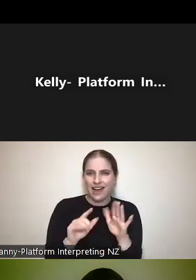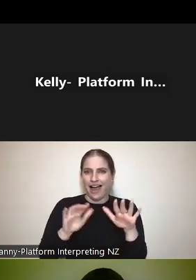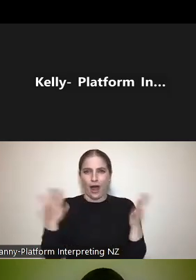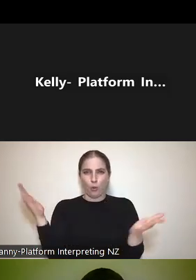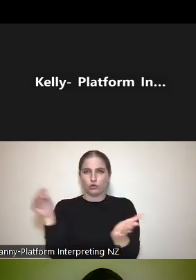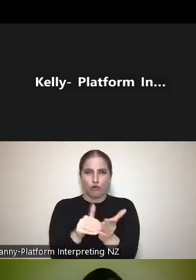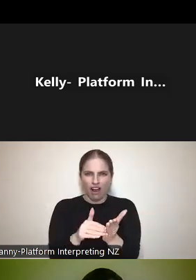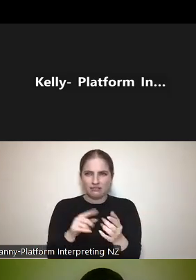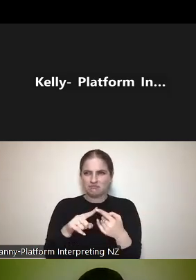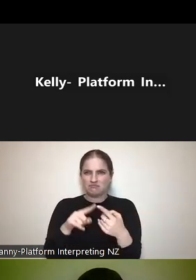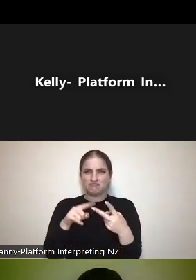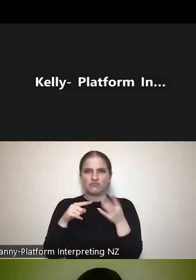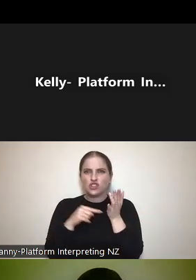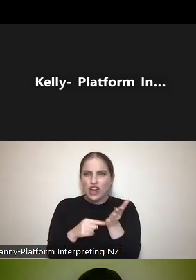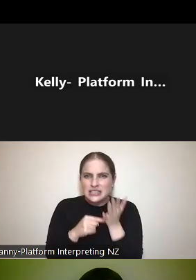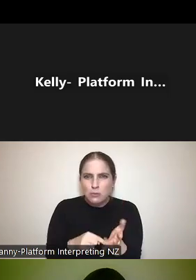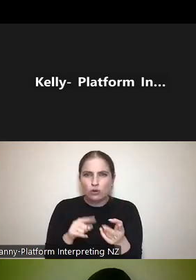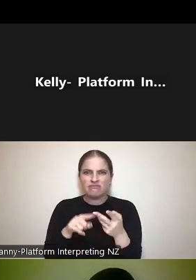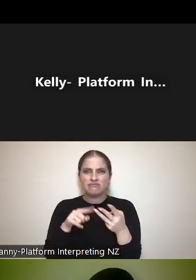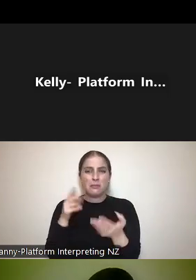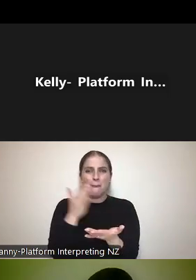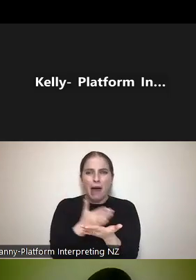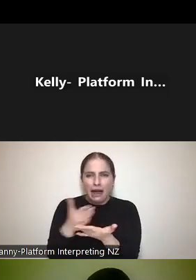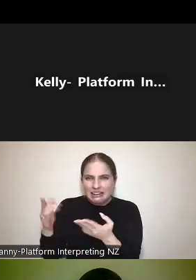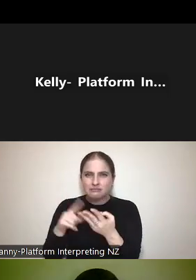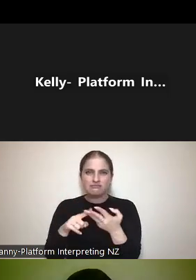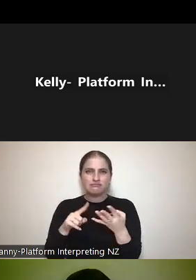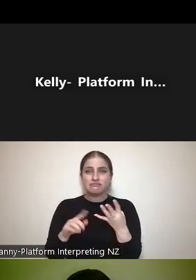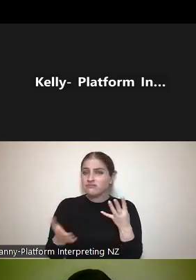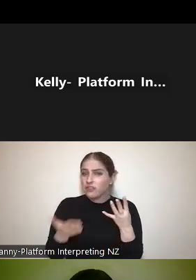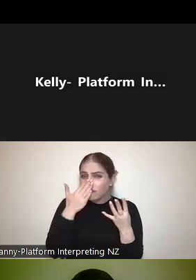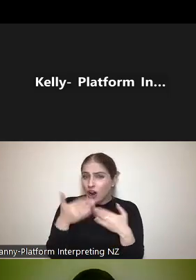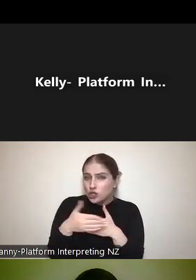parking, how to find the front door, or the back door, or the stage door,